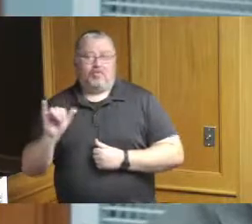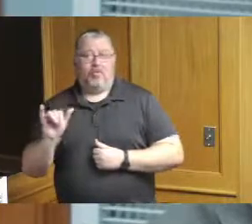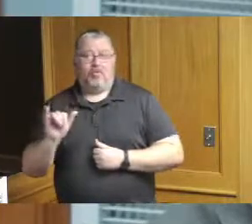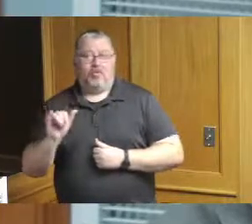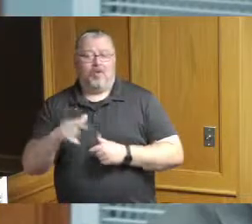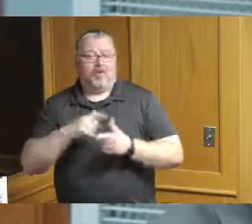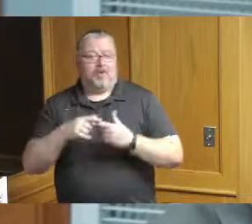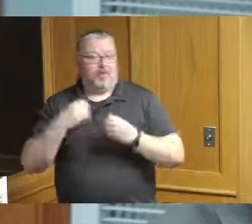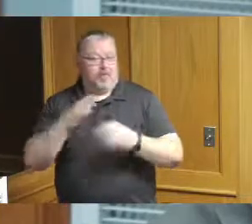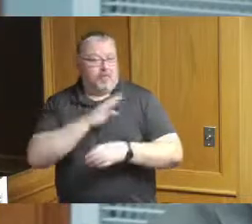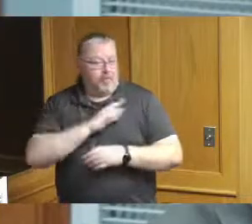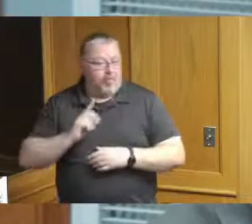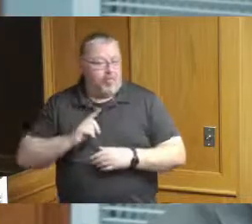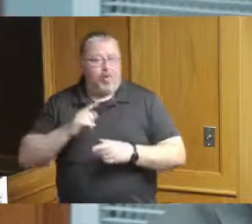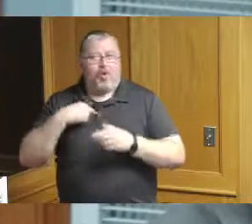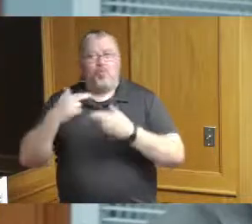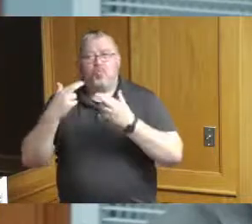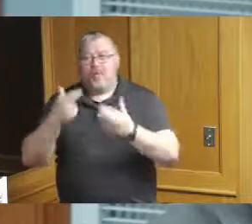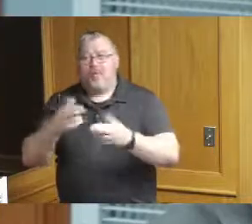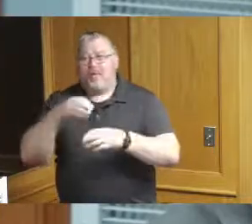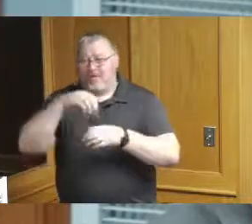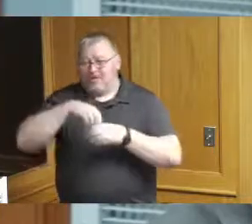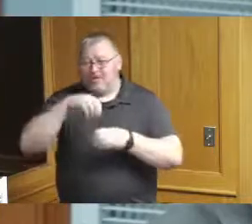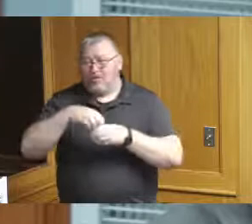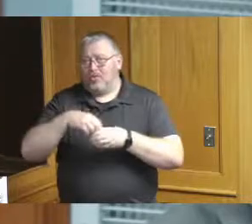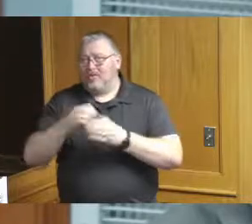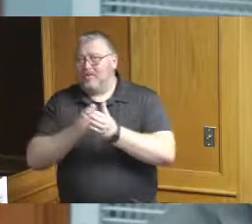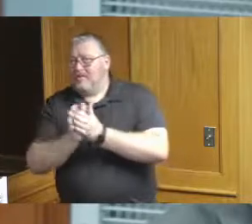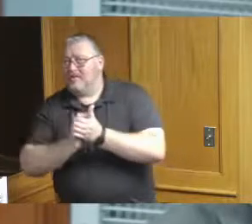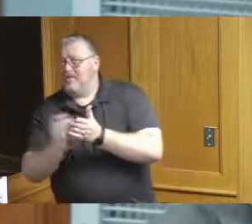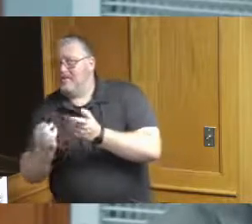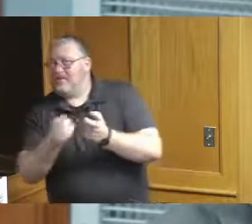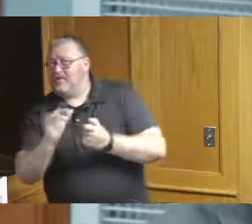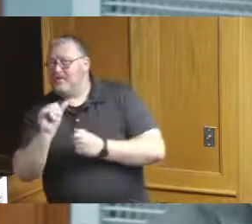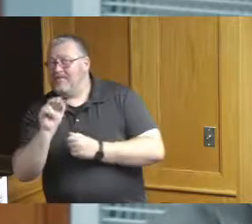a recommendation on both an internal incentive which you remember we were considering at one time